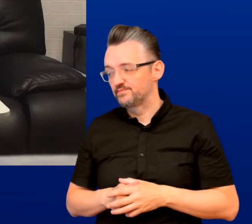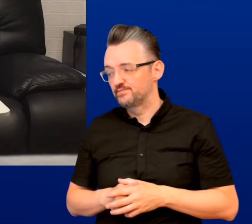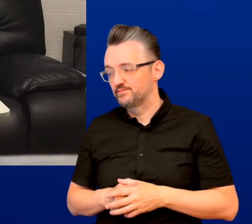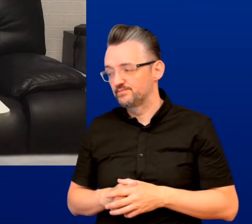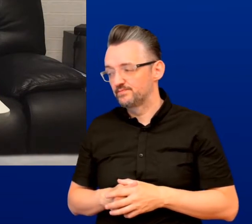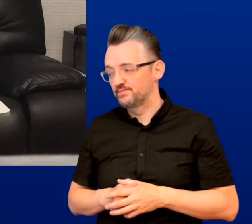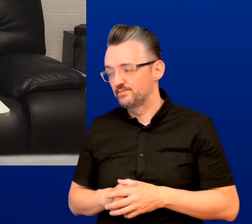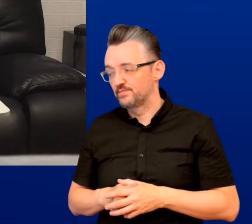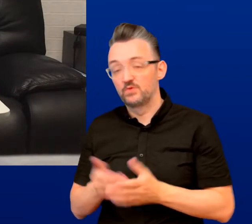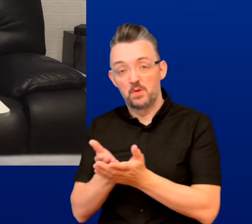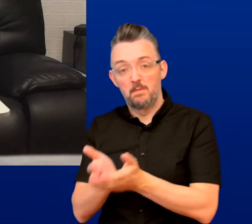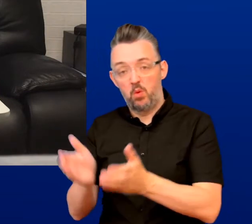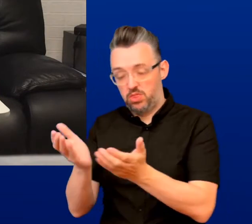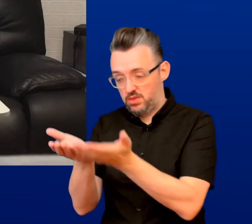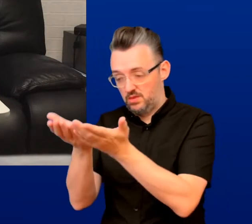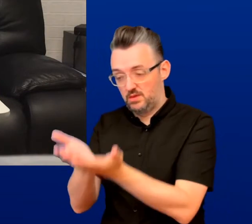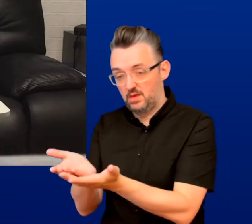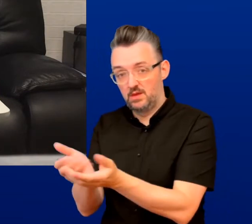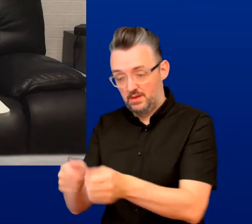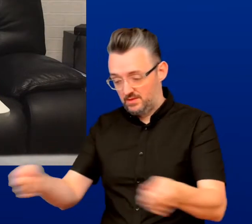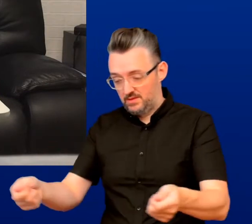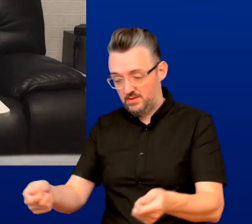by placing the bowl in the middle of the